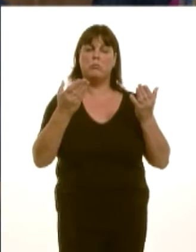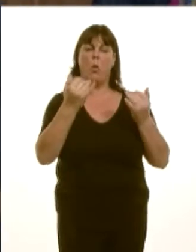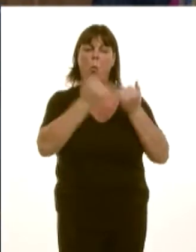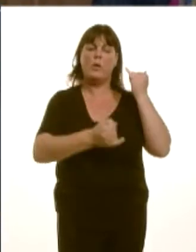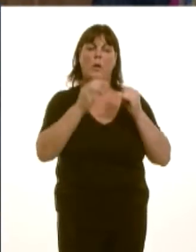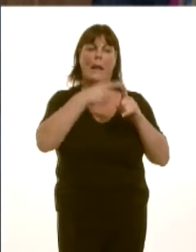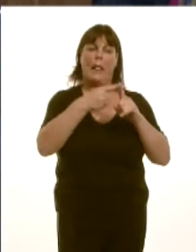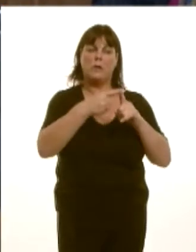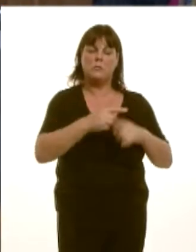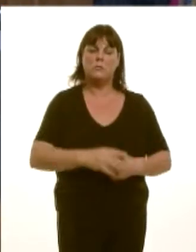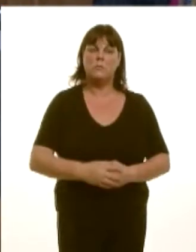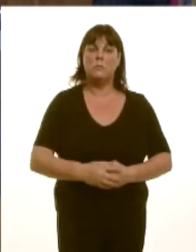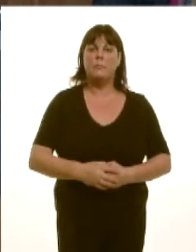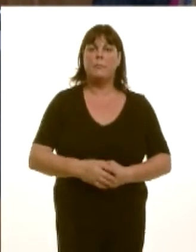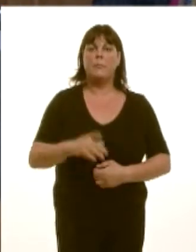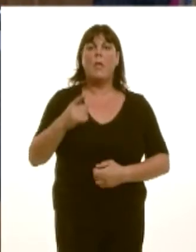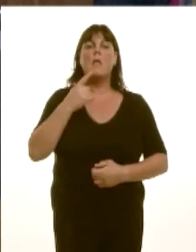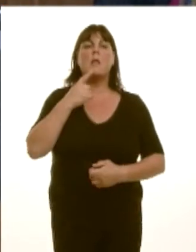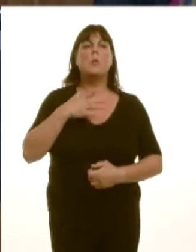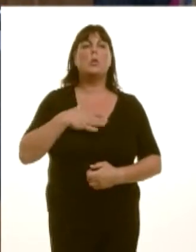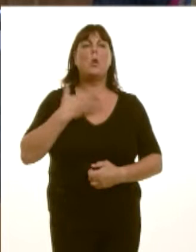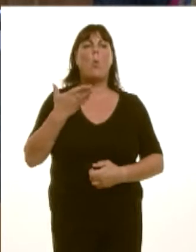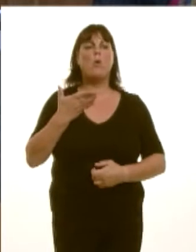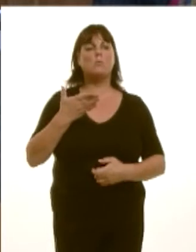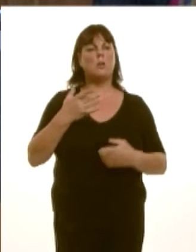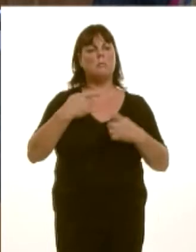‘Don’t bring in a Keogh-style inquiry’.